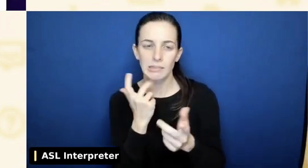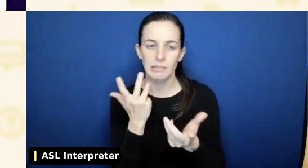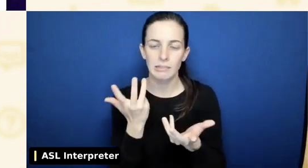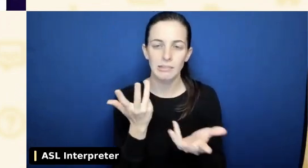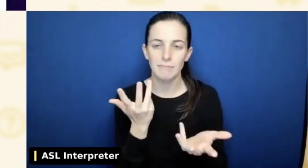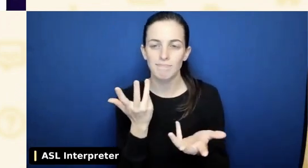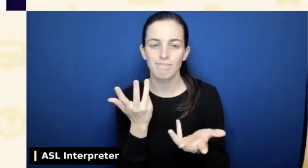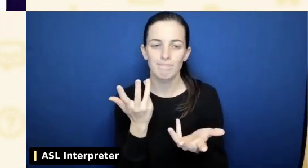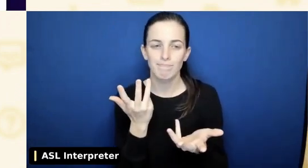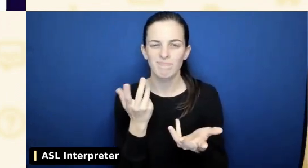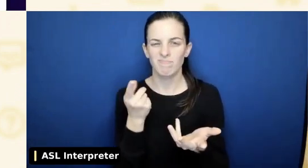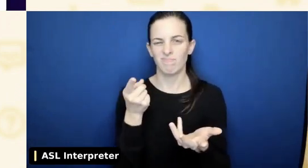What are these warnings about?